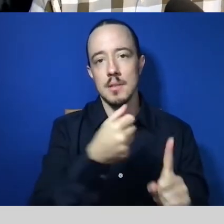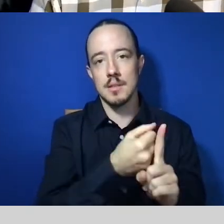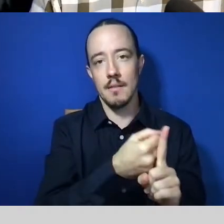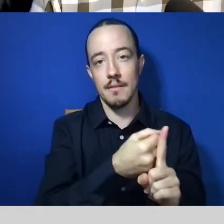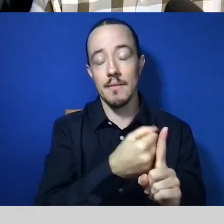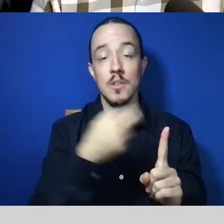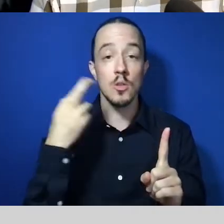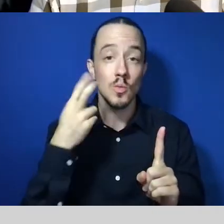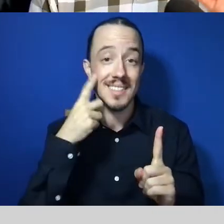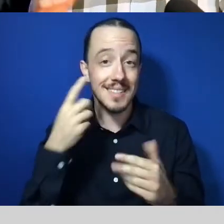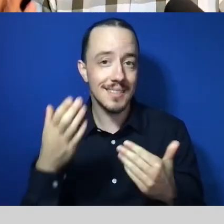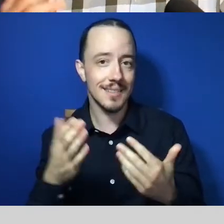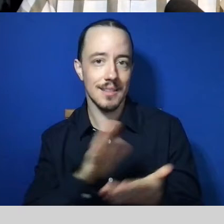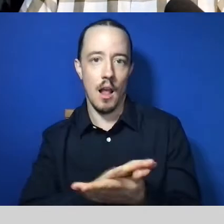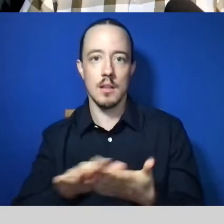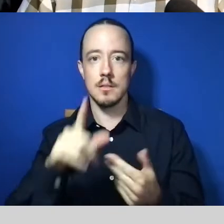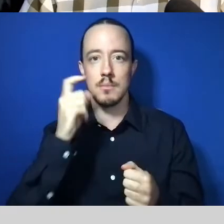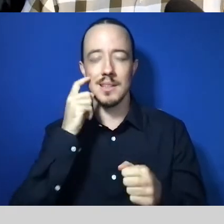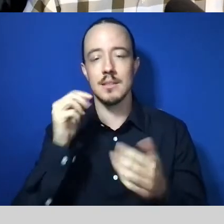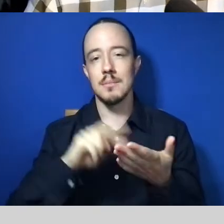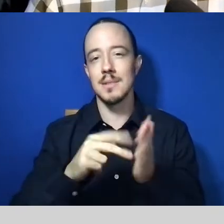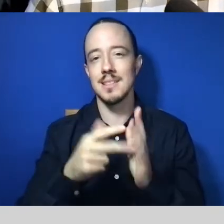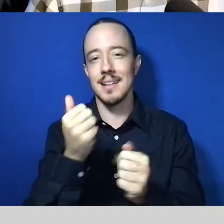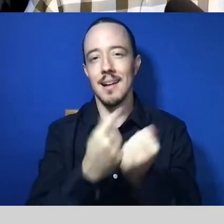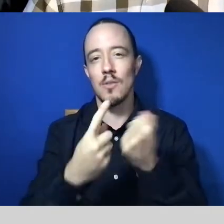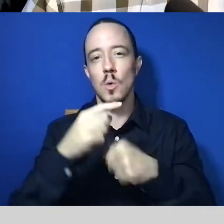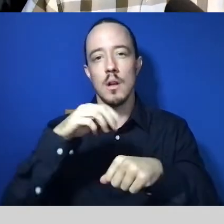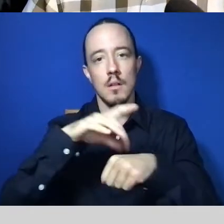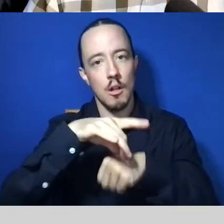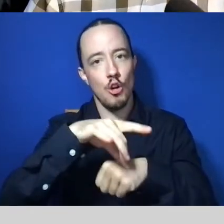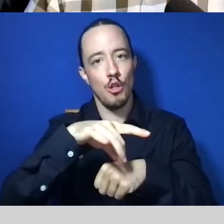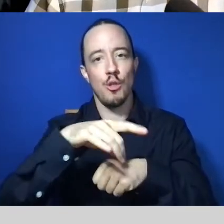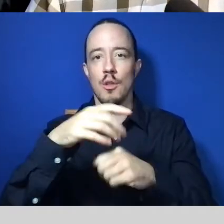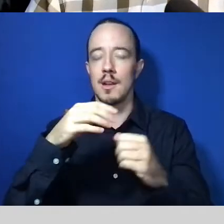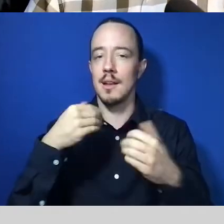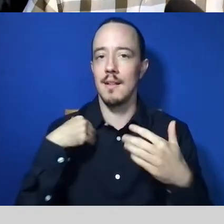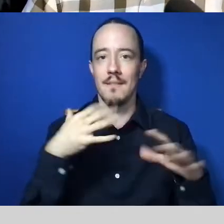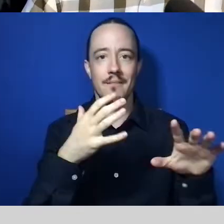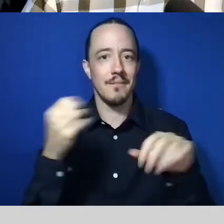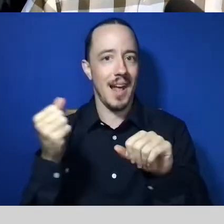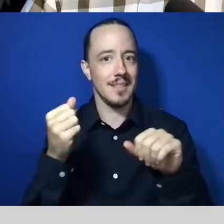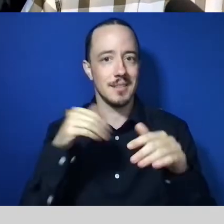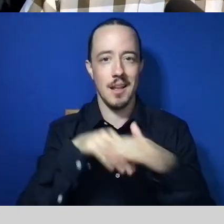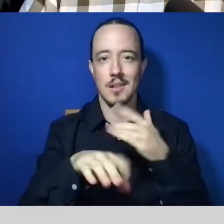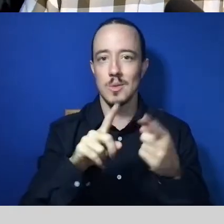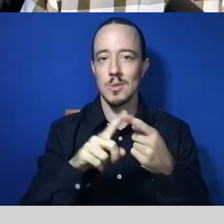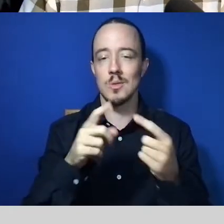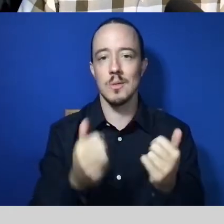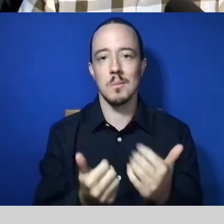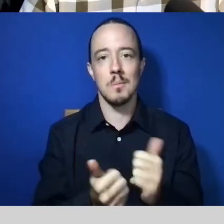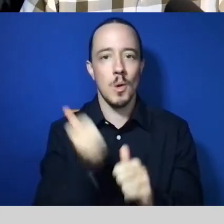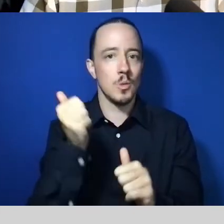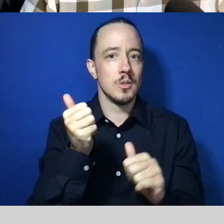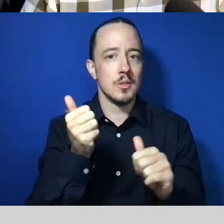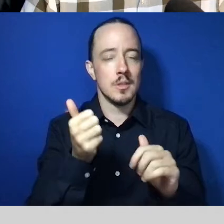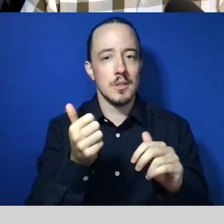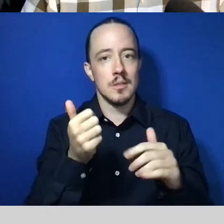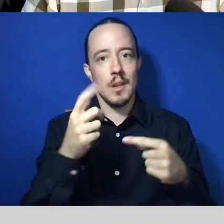everyone around the globe gets fast access to probably the most heavy resources that are in the application itself, which are these static app,